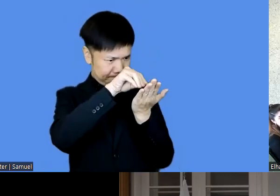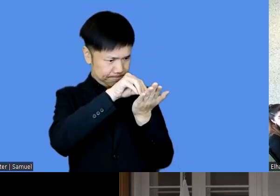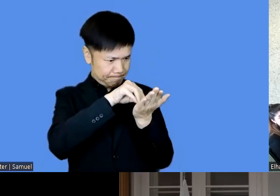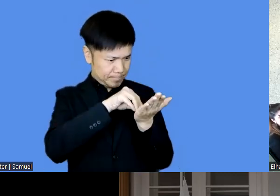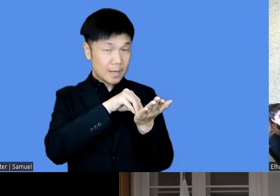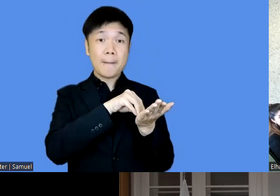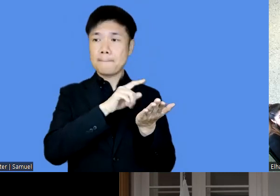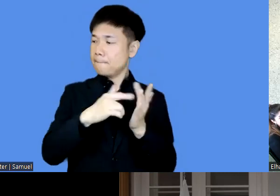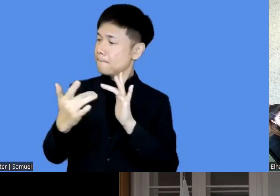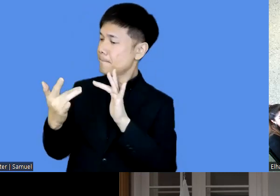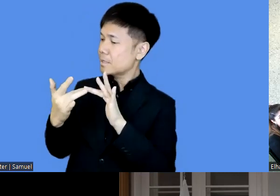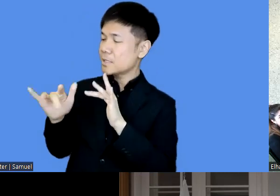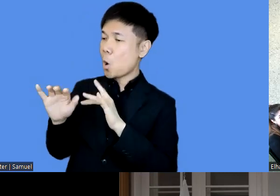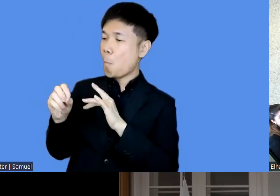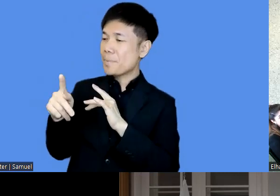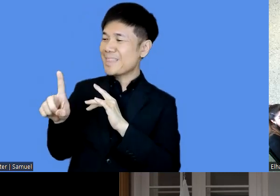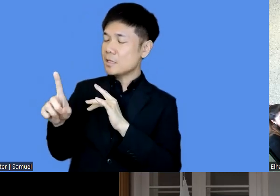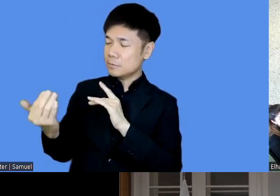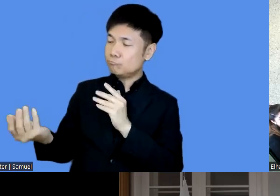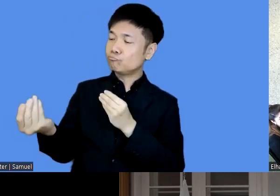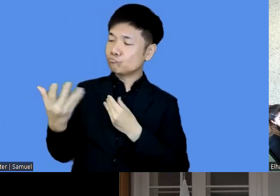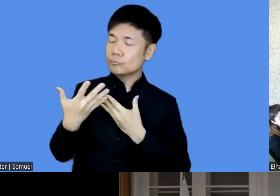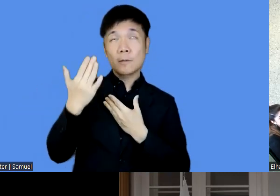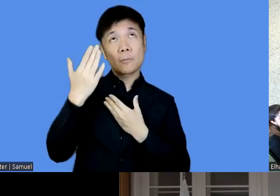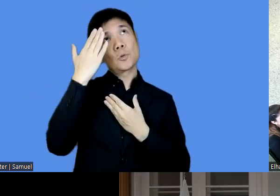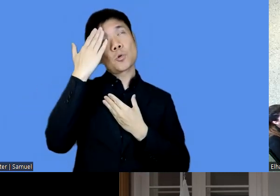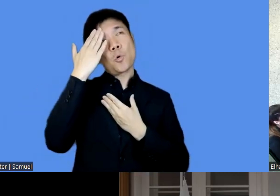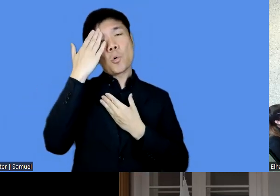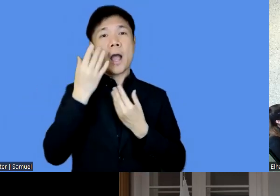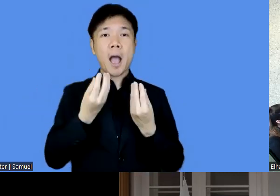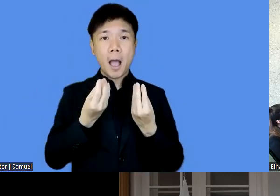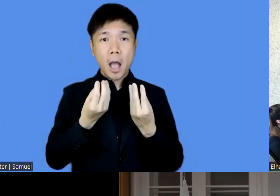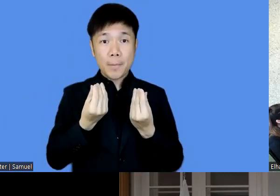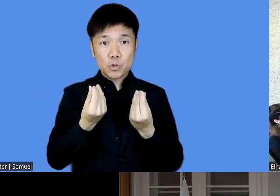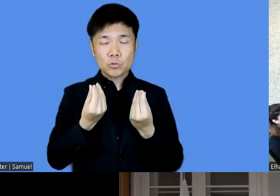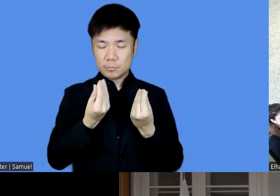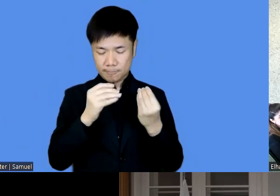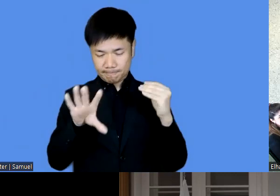if they exist to get an idea of what are the additional disability related.